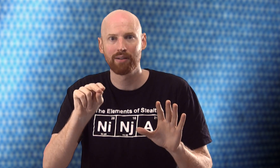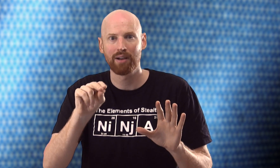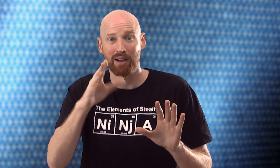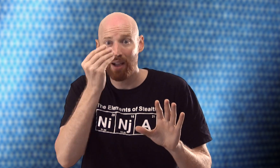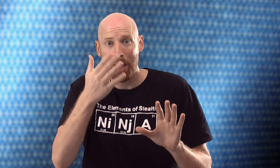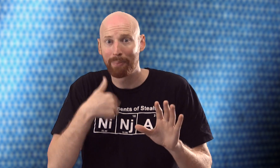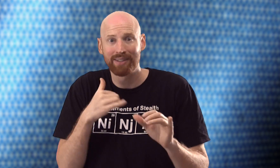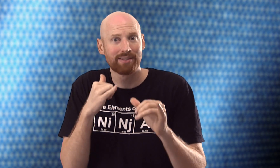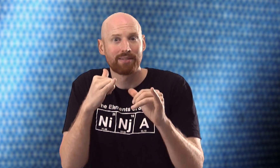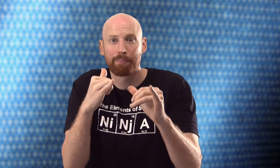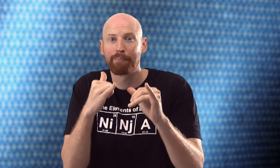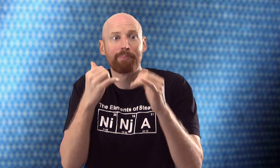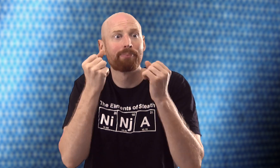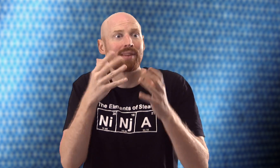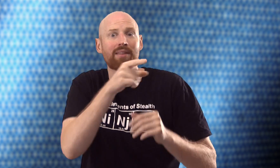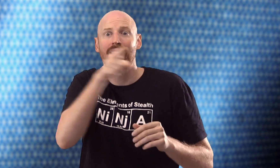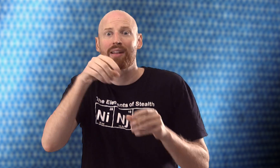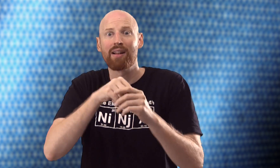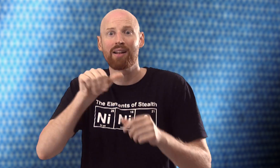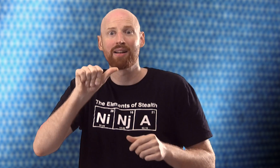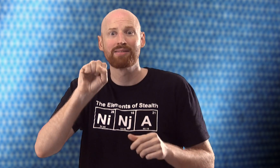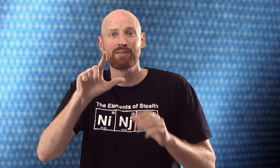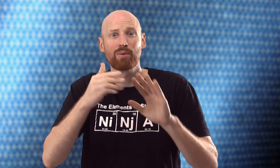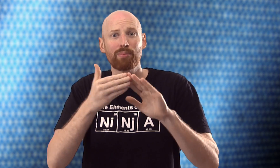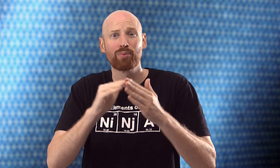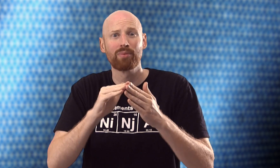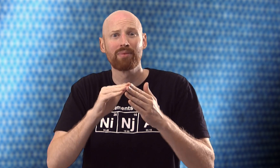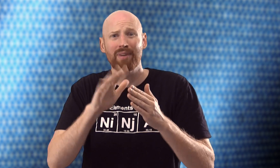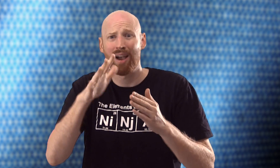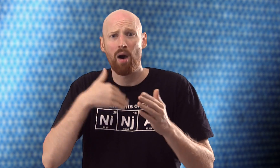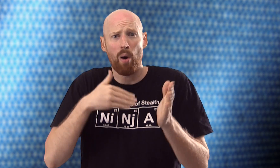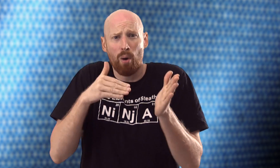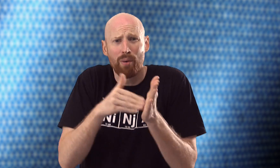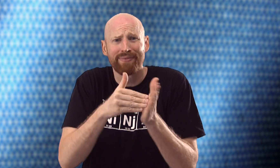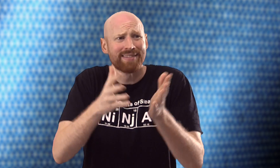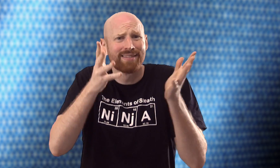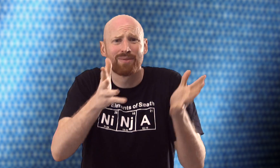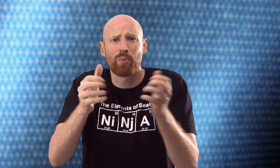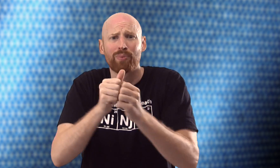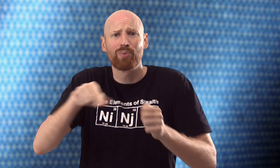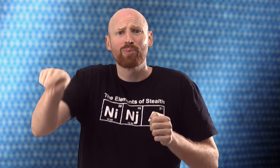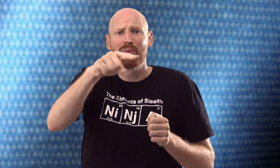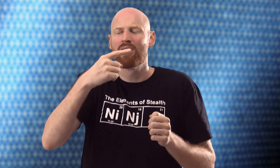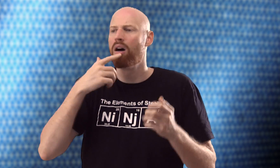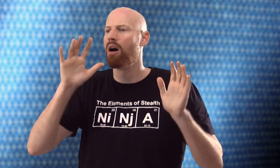remind them I'm serious, I was in the same boat as many people in the ASL Community. Often when I'm